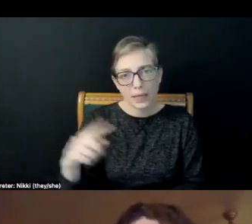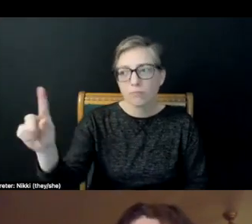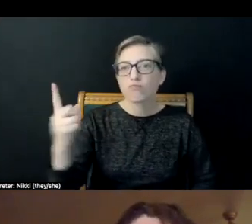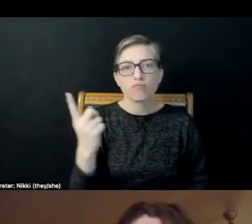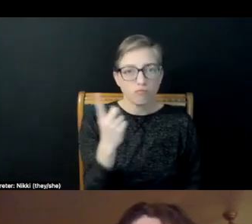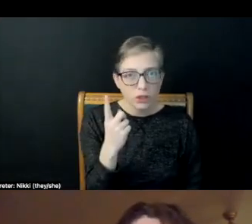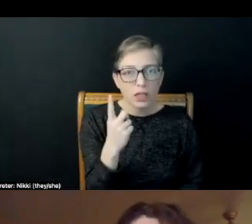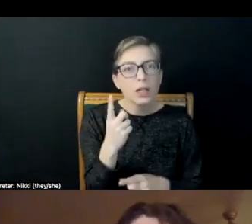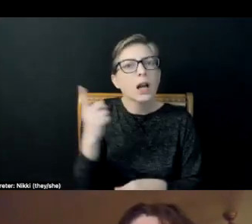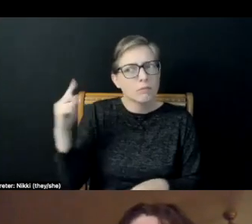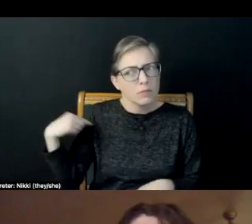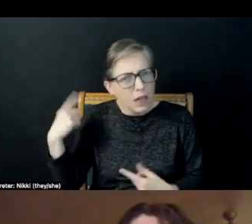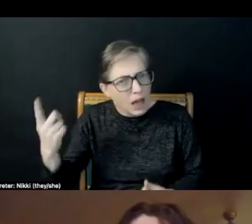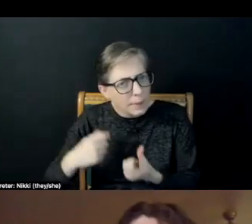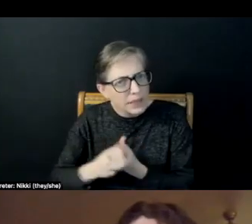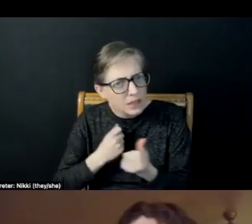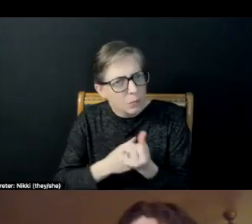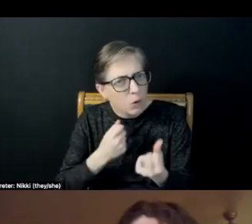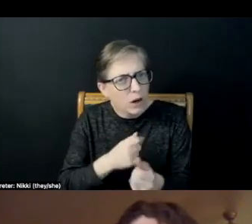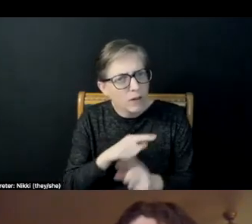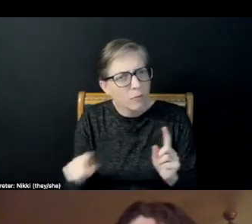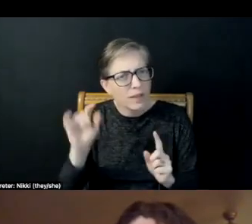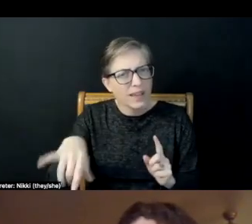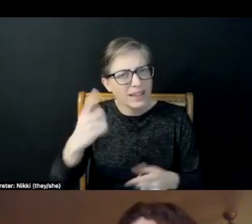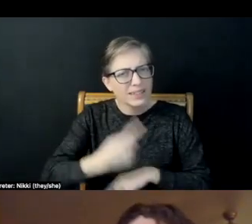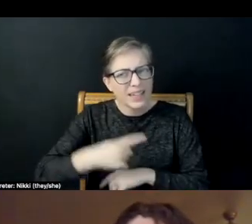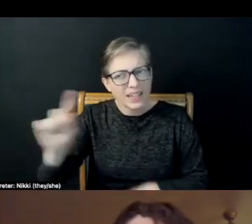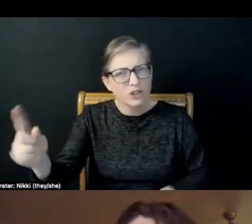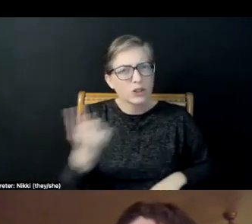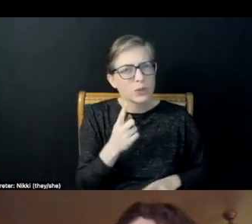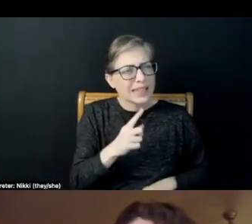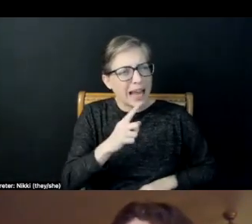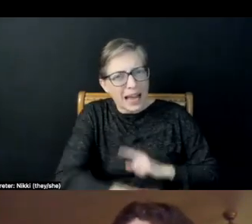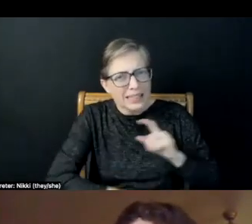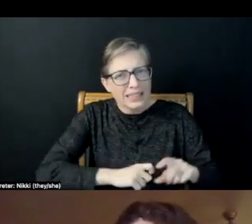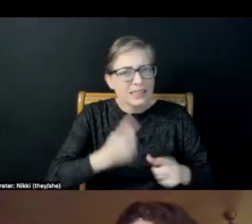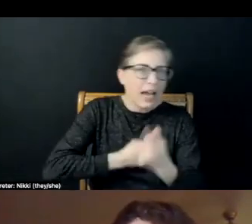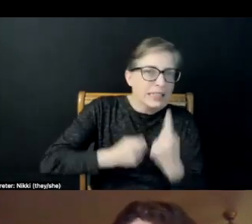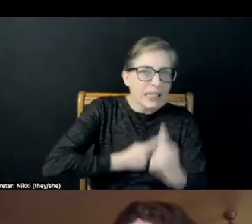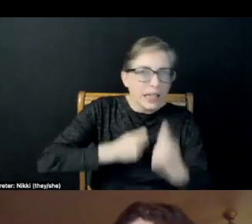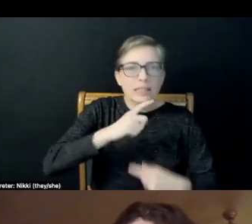but she was asking me a lot of questions about the specifics of how I handle babies at home.